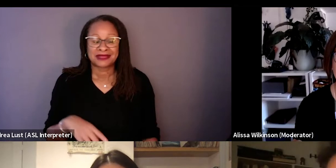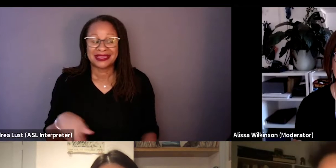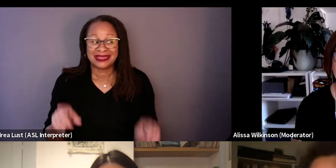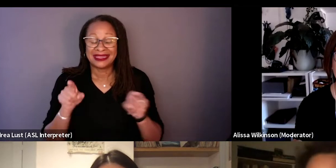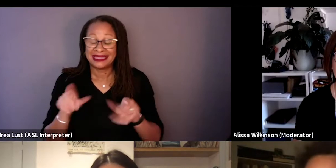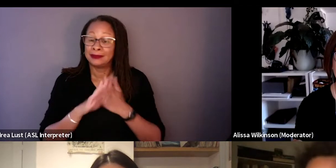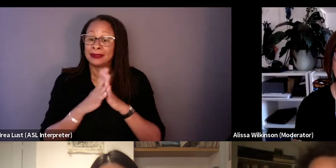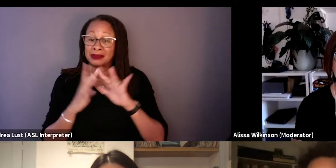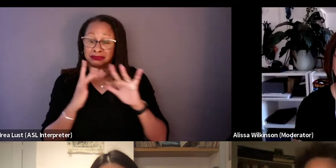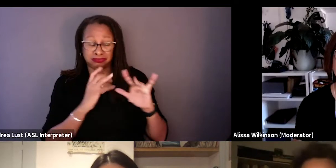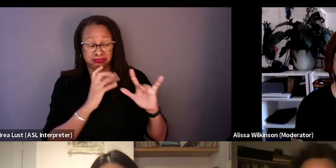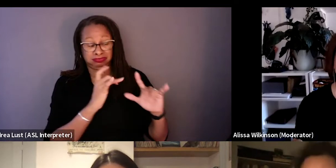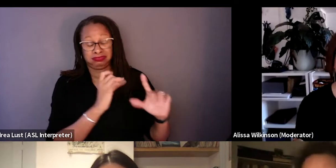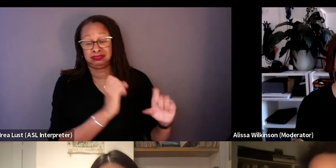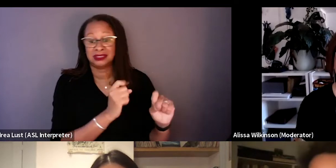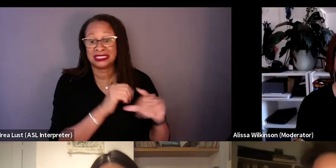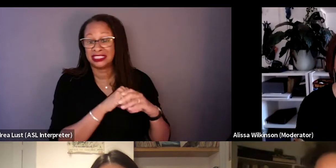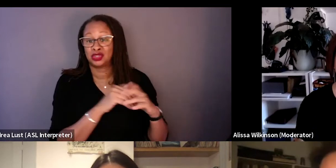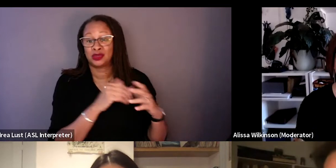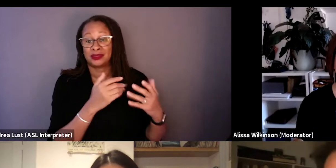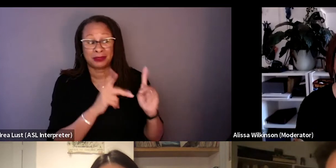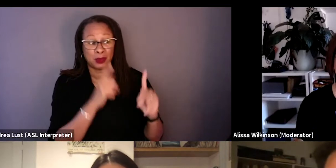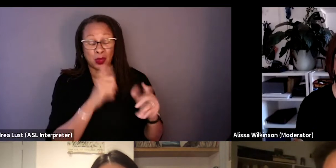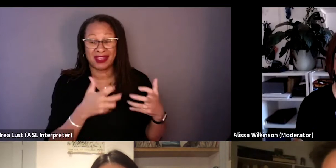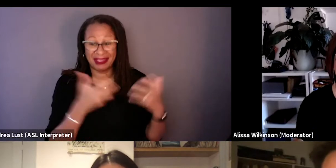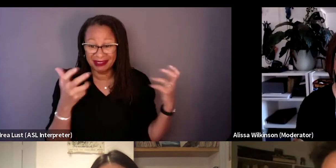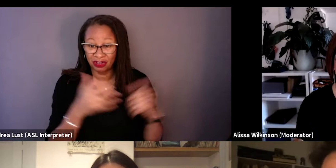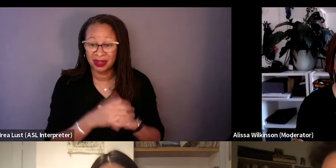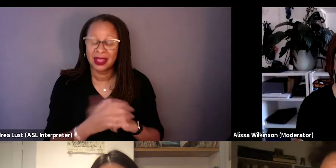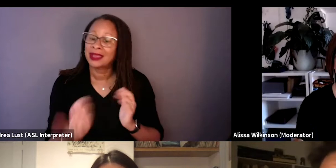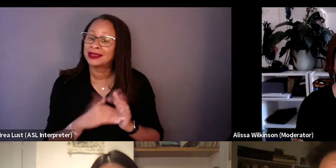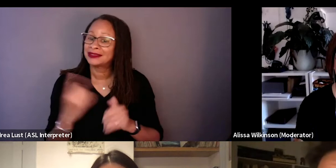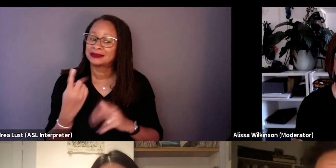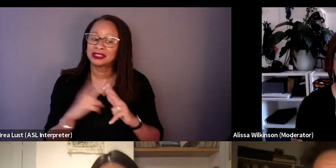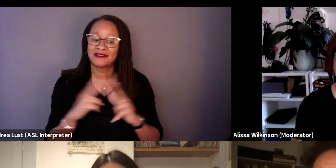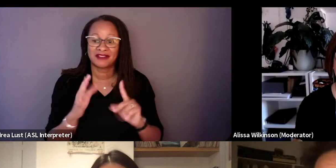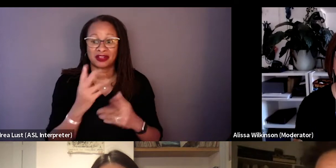into the arms of the ones who are angry. Again, something which is a very universal thing.